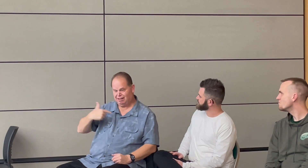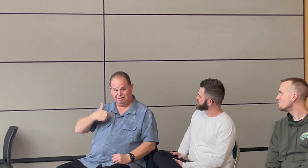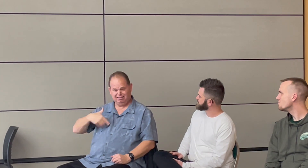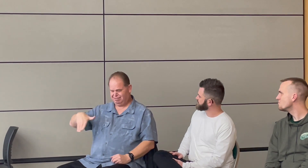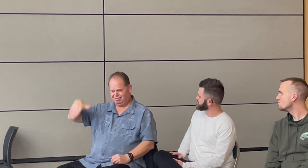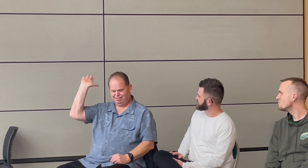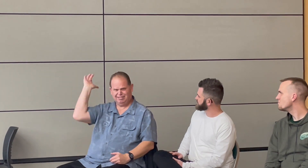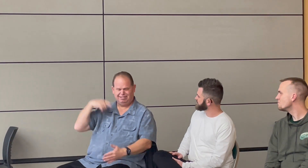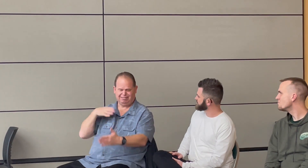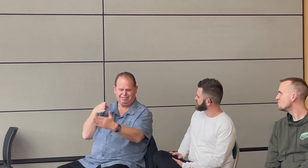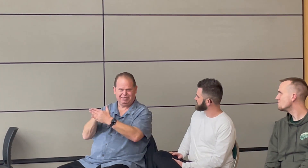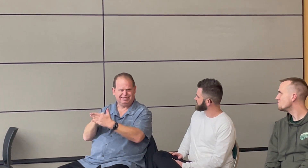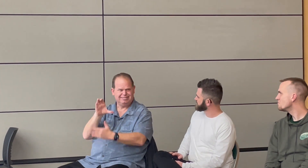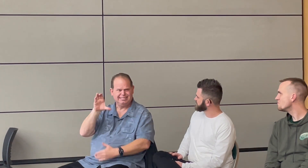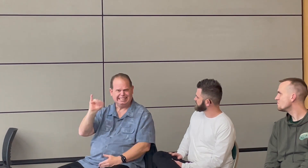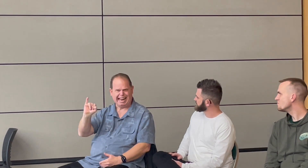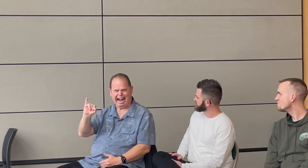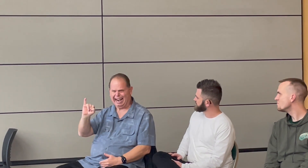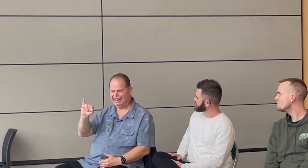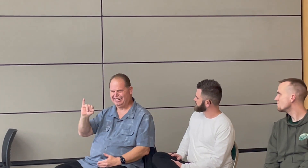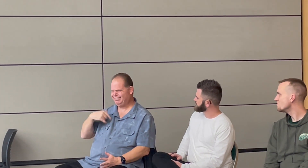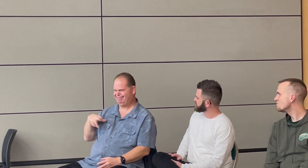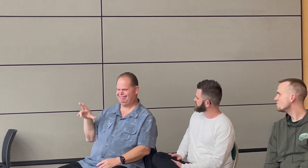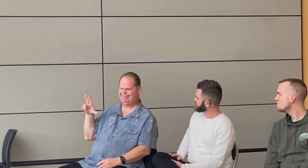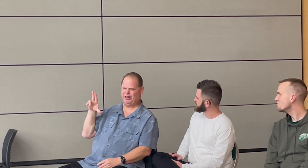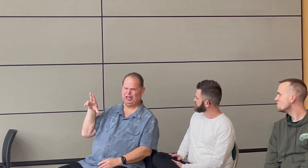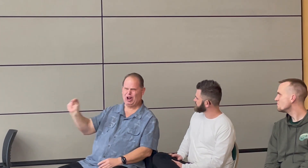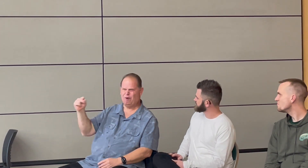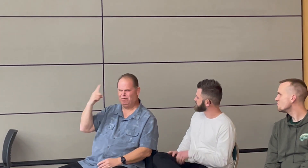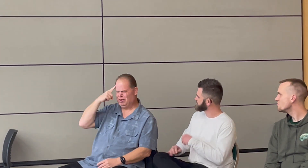you you've gotten an implant and I tell them about you know my health situation I used to